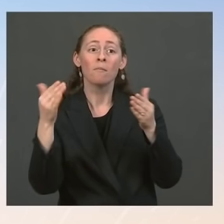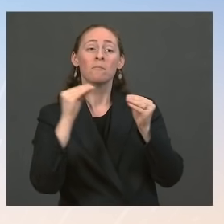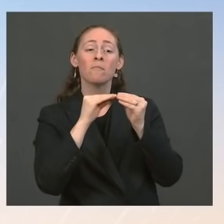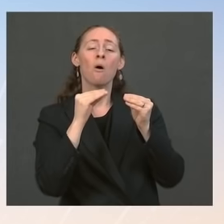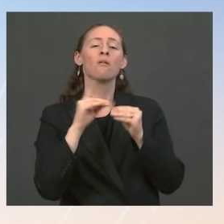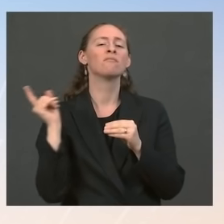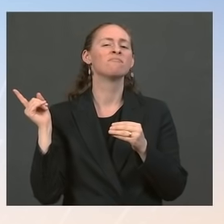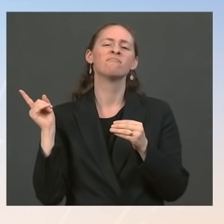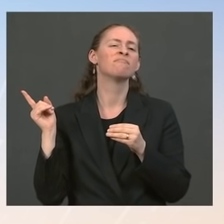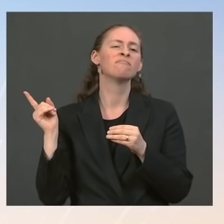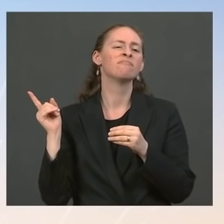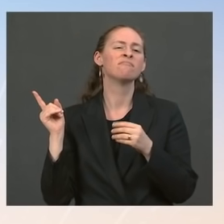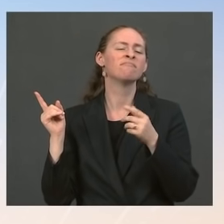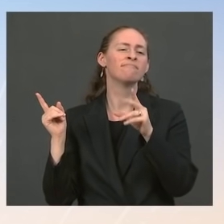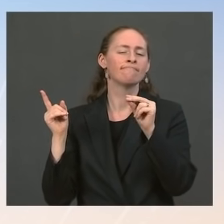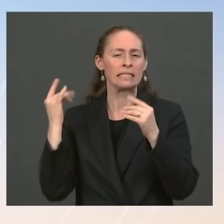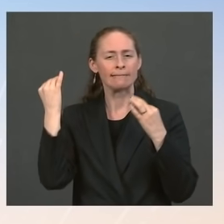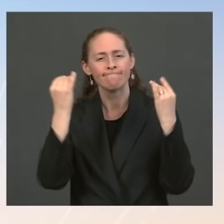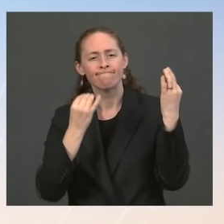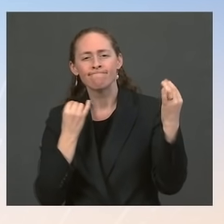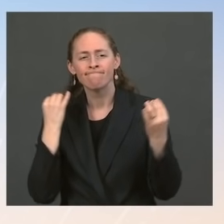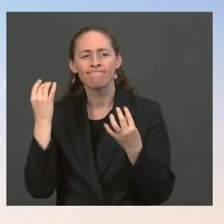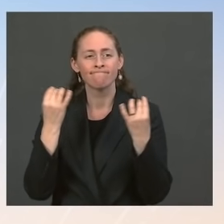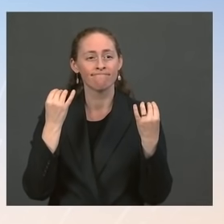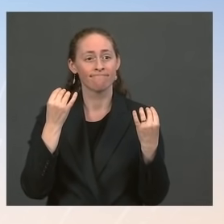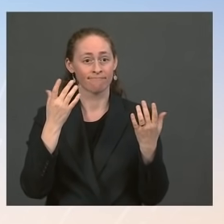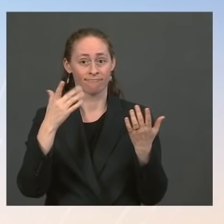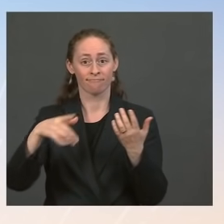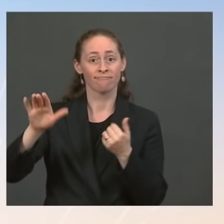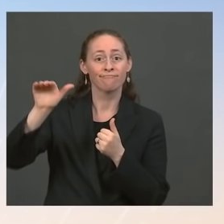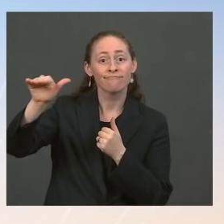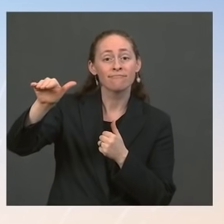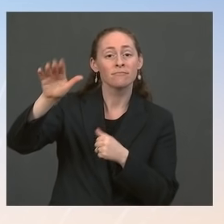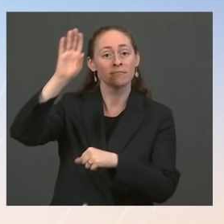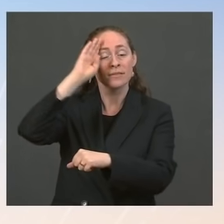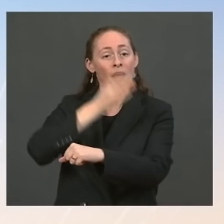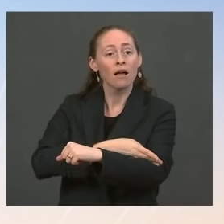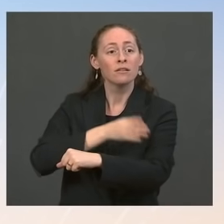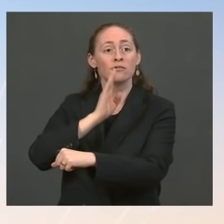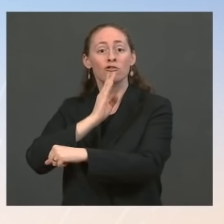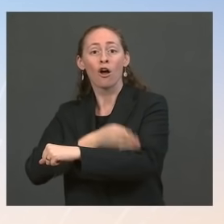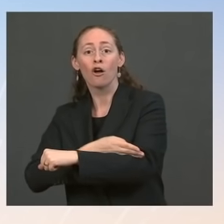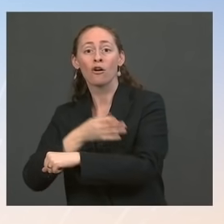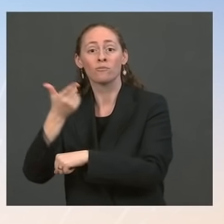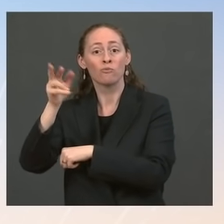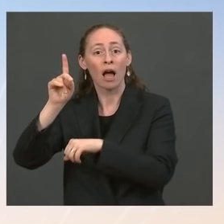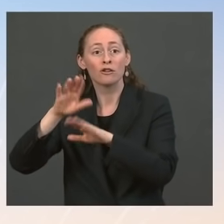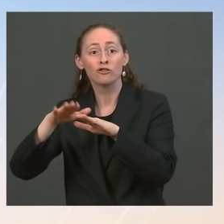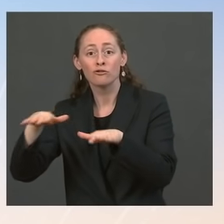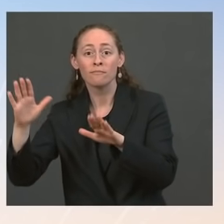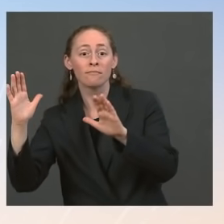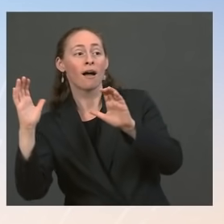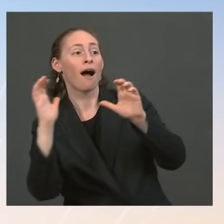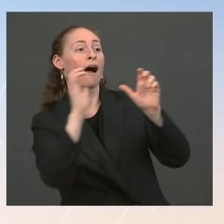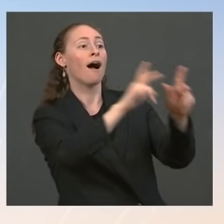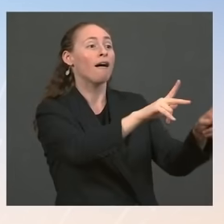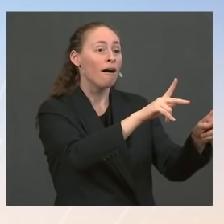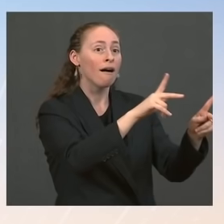was not sending their daughters, their sons, their grandchildren back to fight a war that the Afghans would not fight themselves.